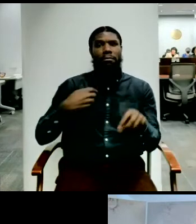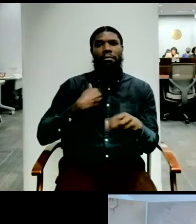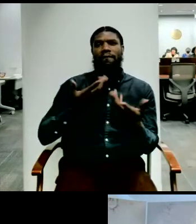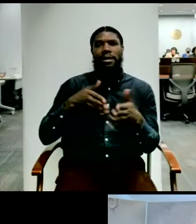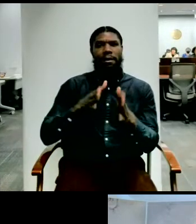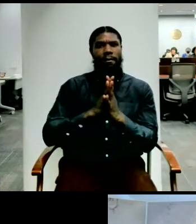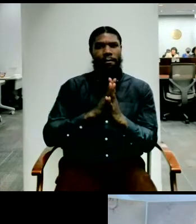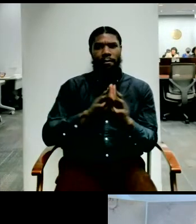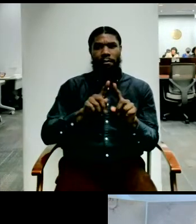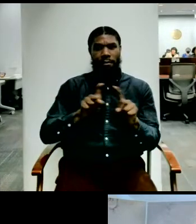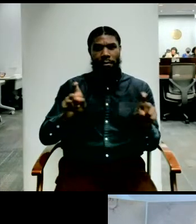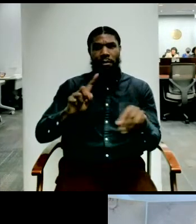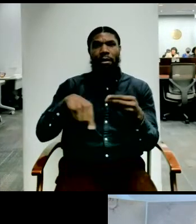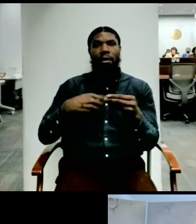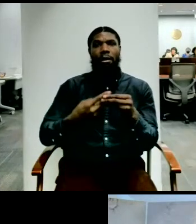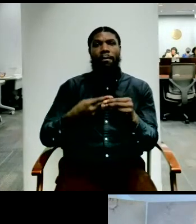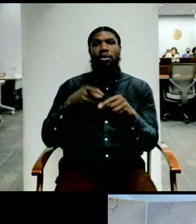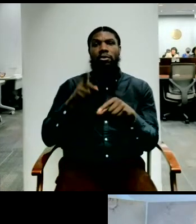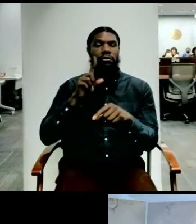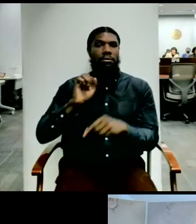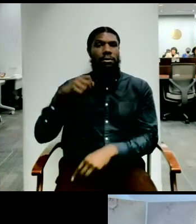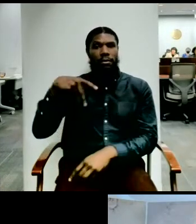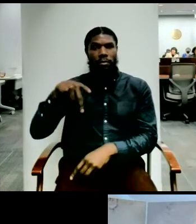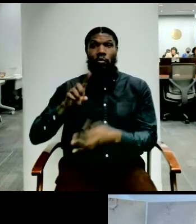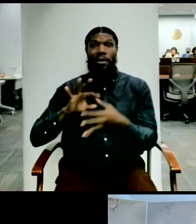our strategic enforcement plan related to the future of work,